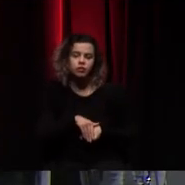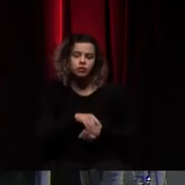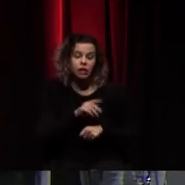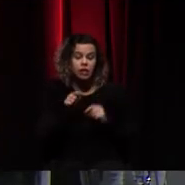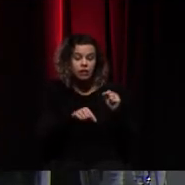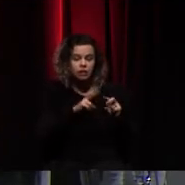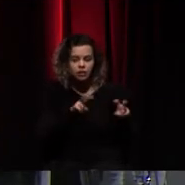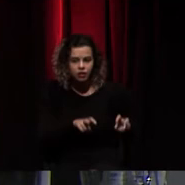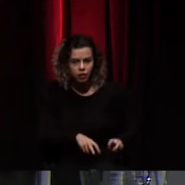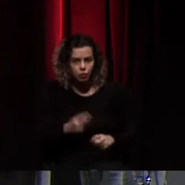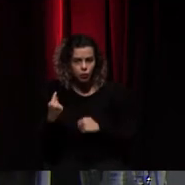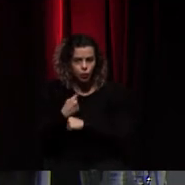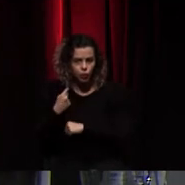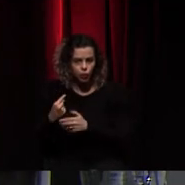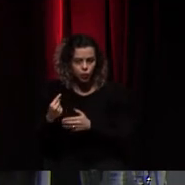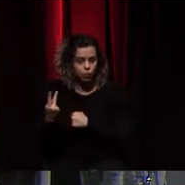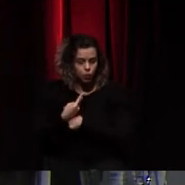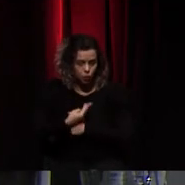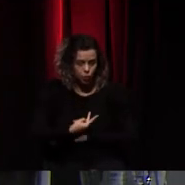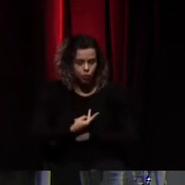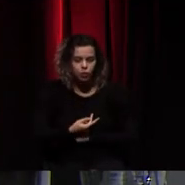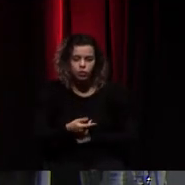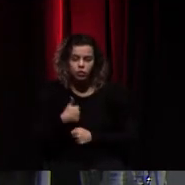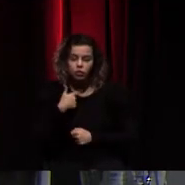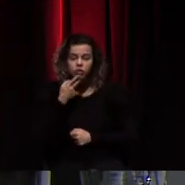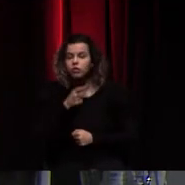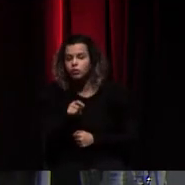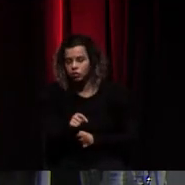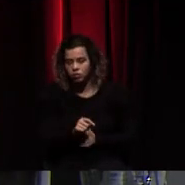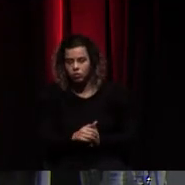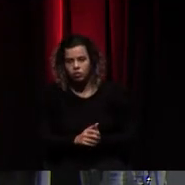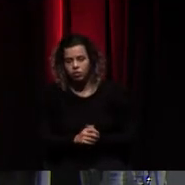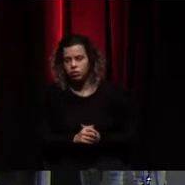What I meant is: whenever a brand comes to us,